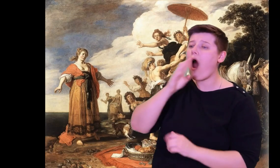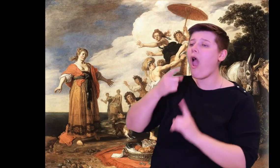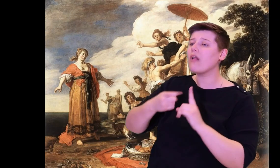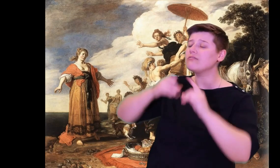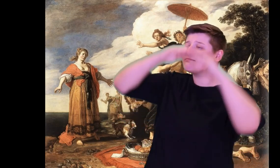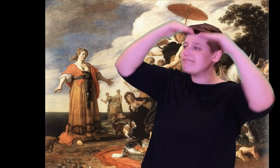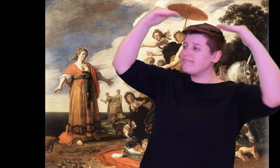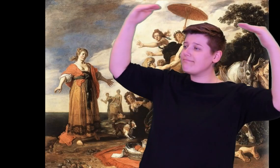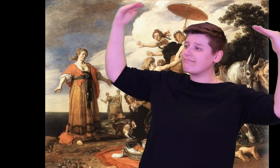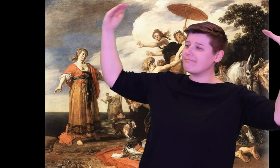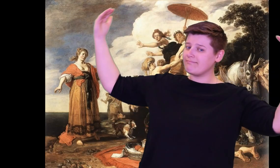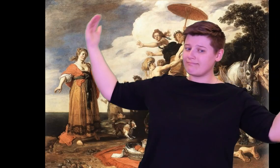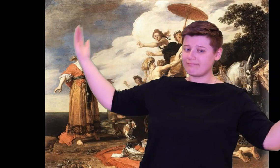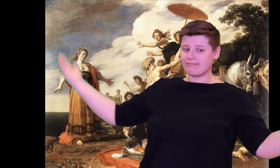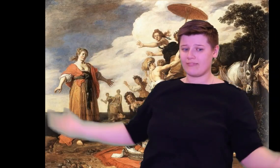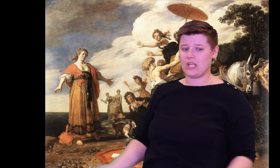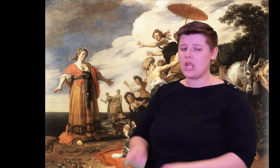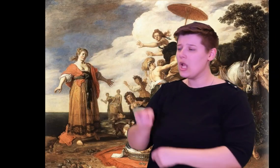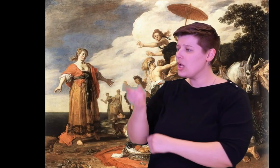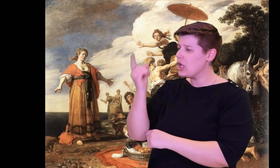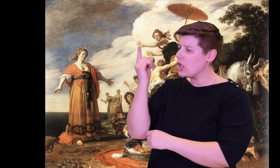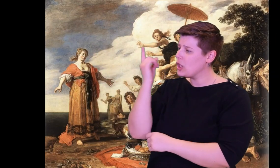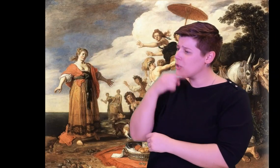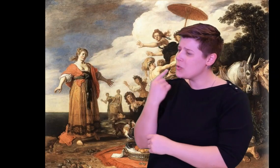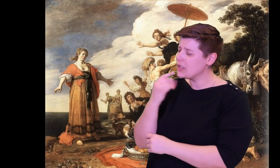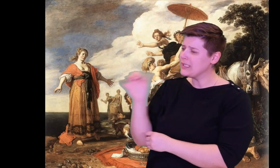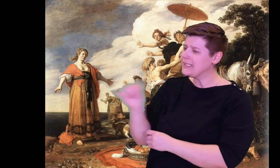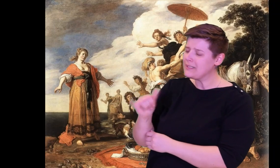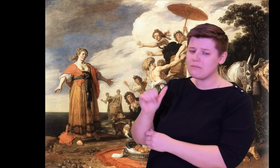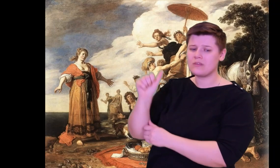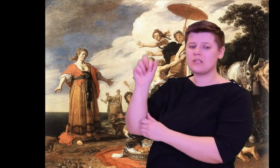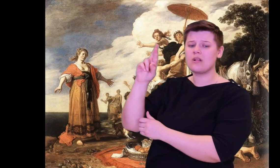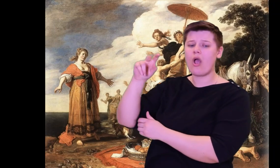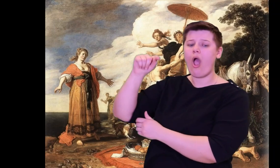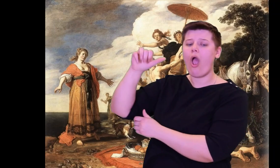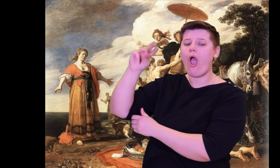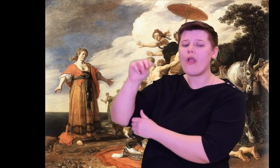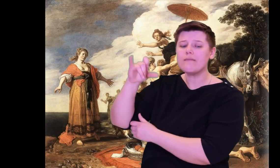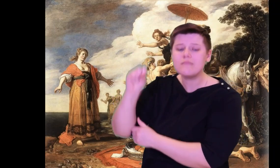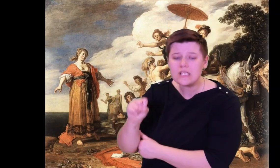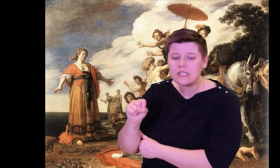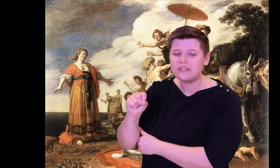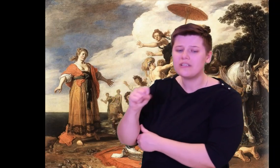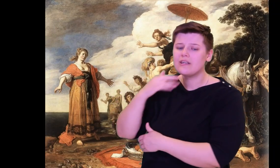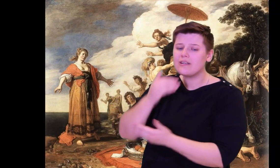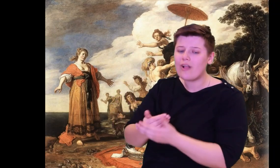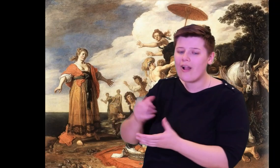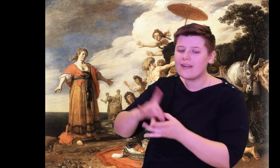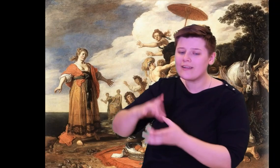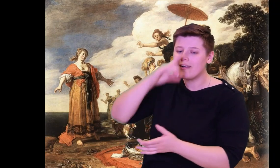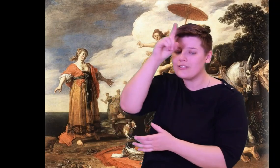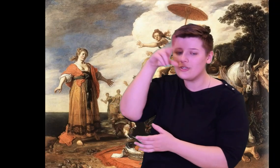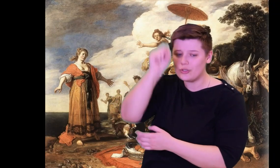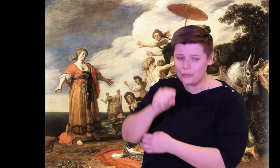And that man will be luckiest by far, who takes you home with dowry, as his bride.